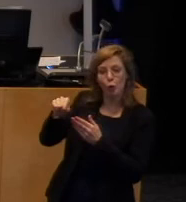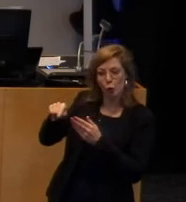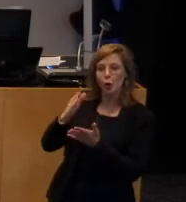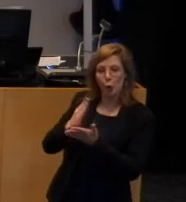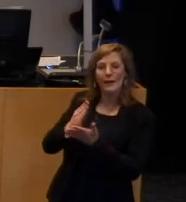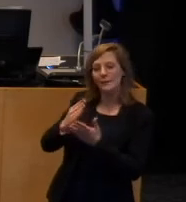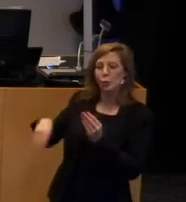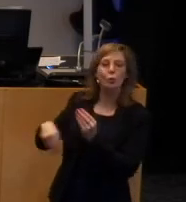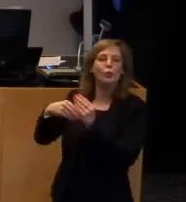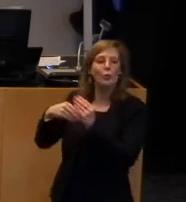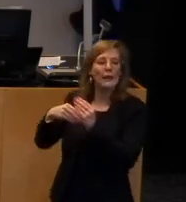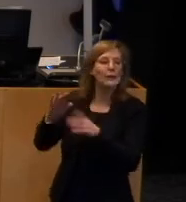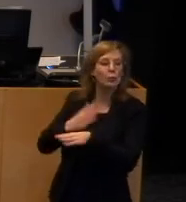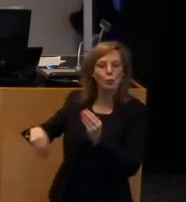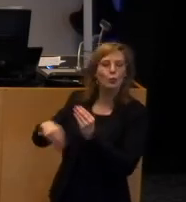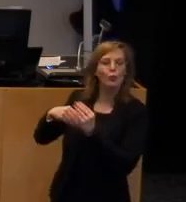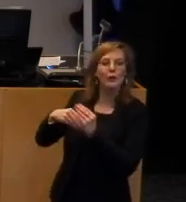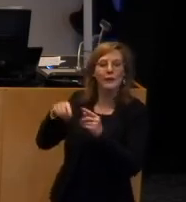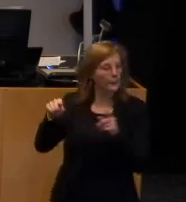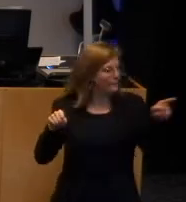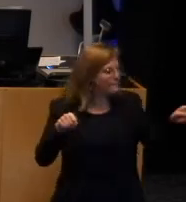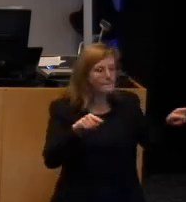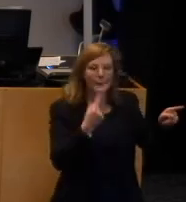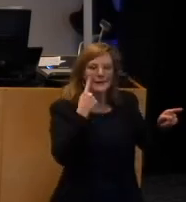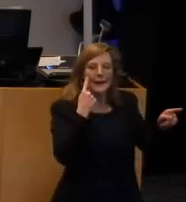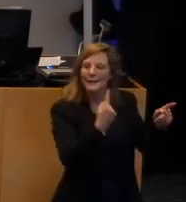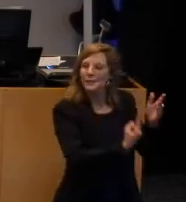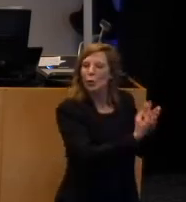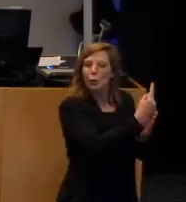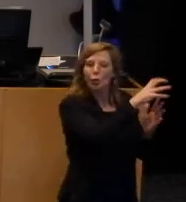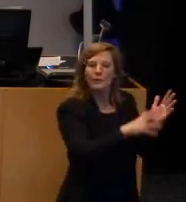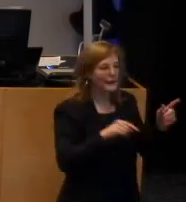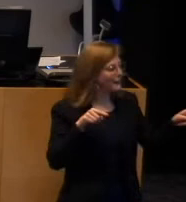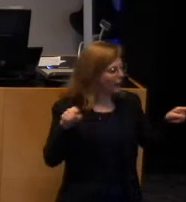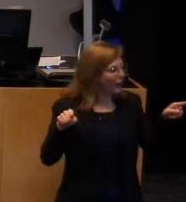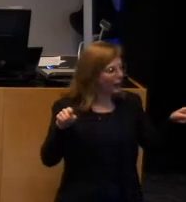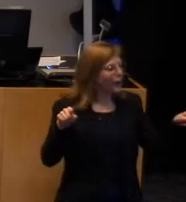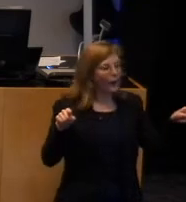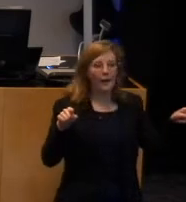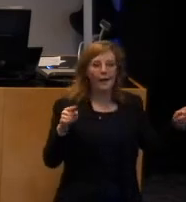I would annotate that portion of the target text and that was then compared to the source text